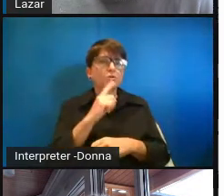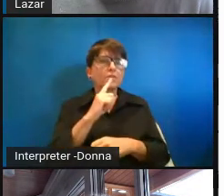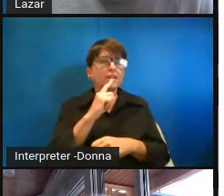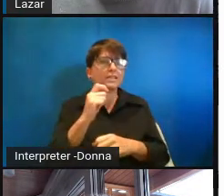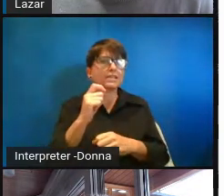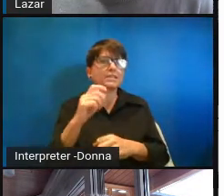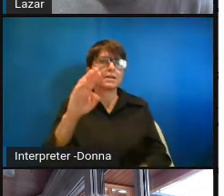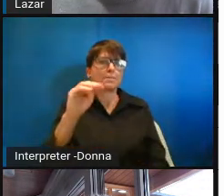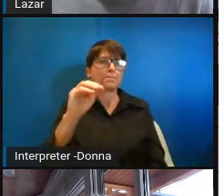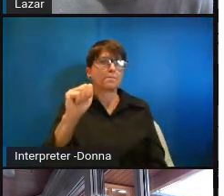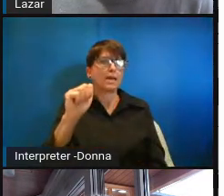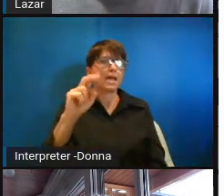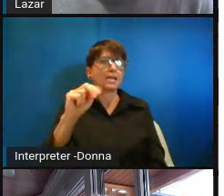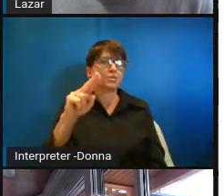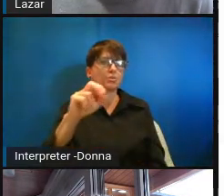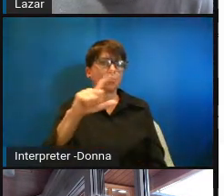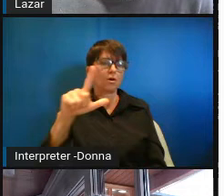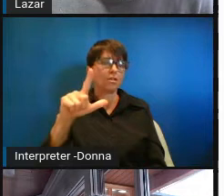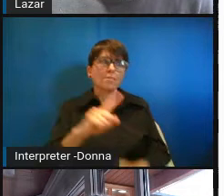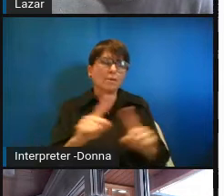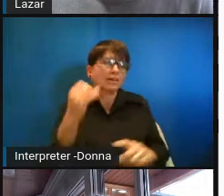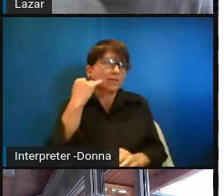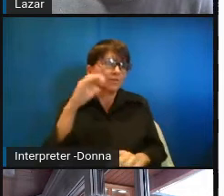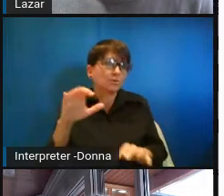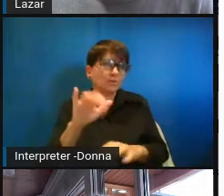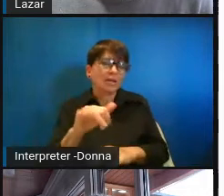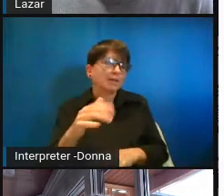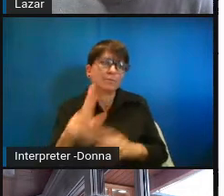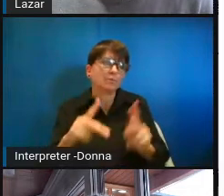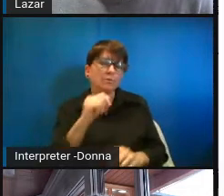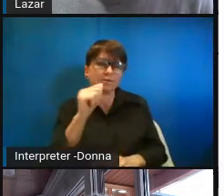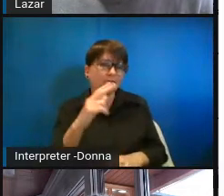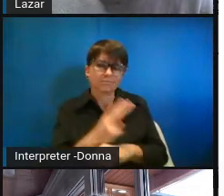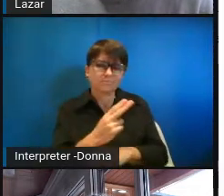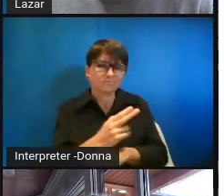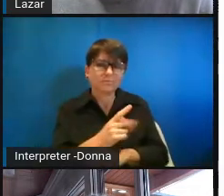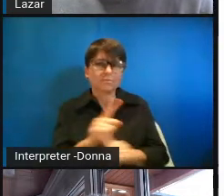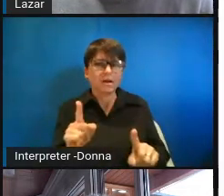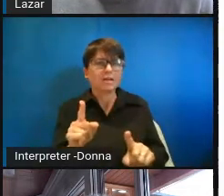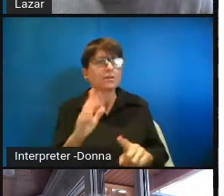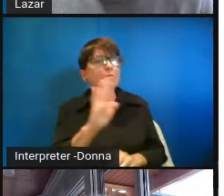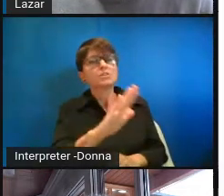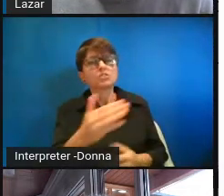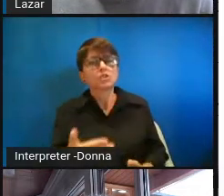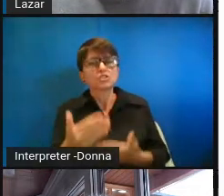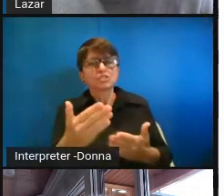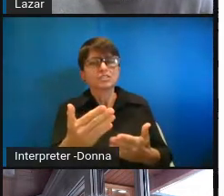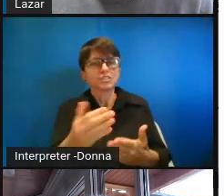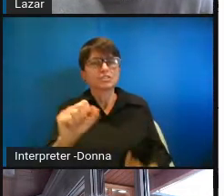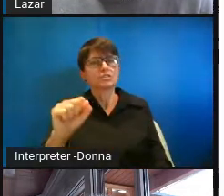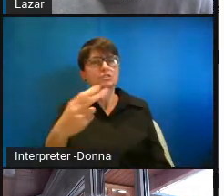that very few people are going to go through it. What would be your suggestion, Lazar? The shortcuts as you were saying.